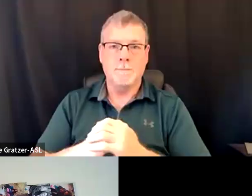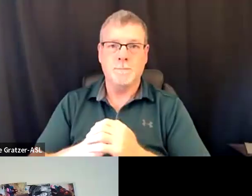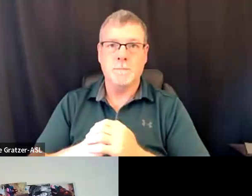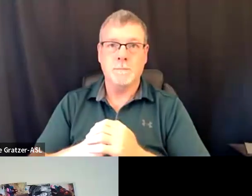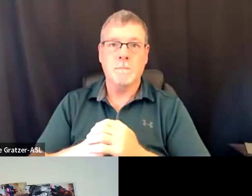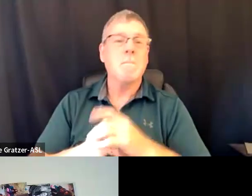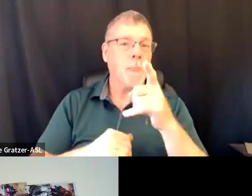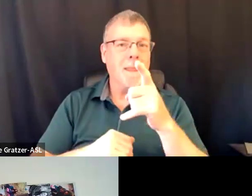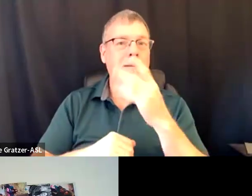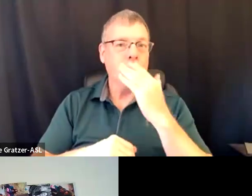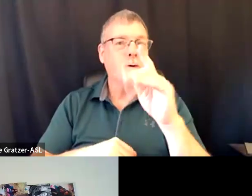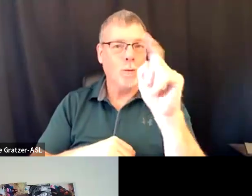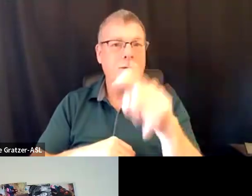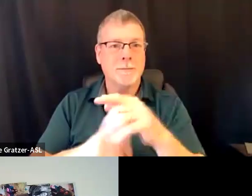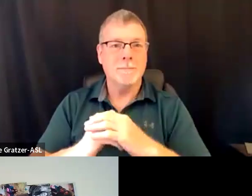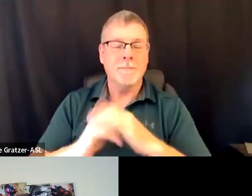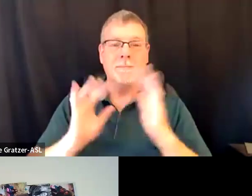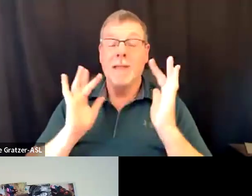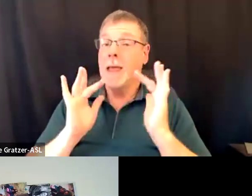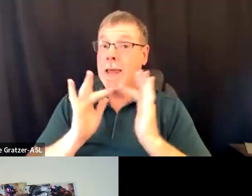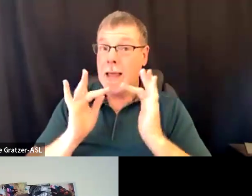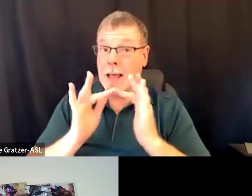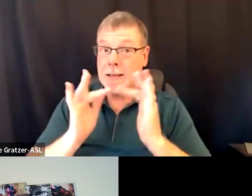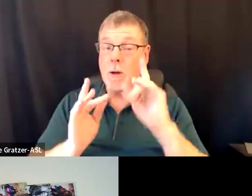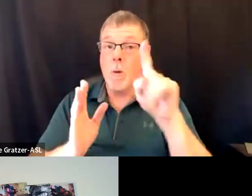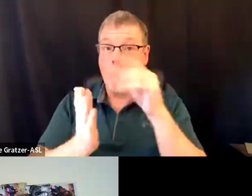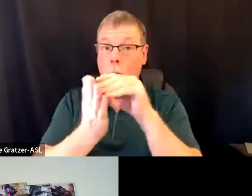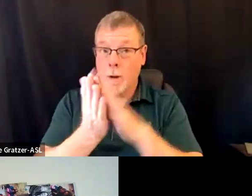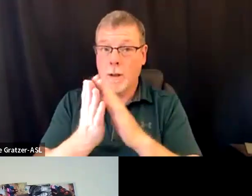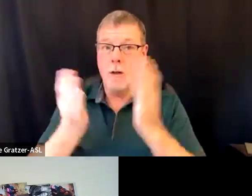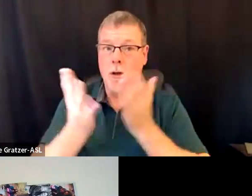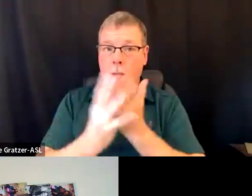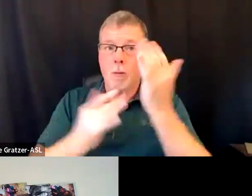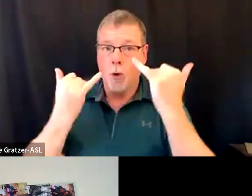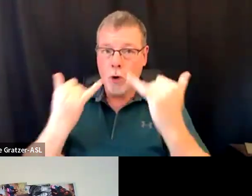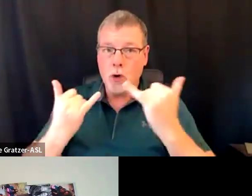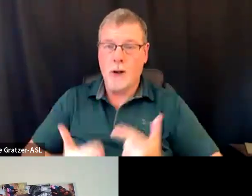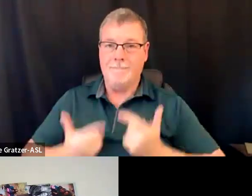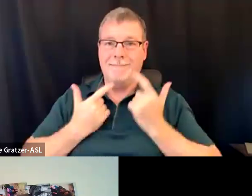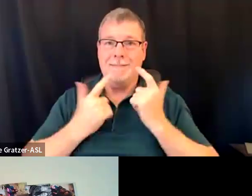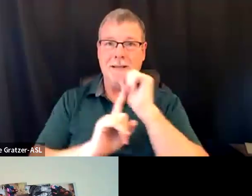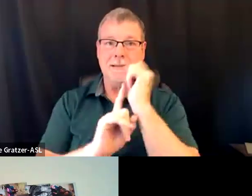So contacts are only recorded through the current living situation data element.